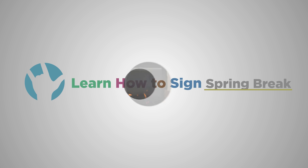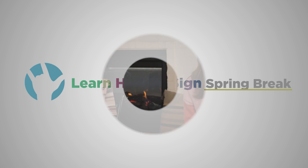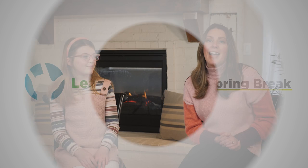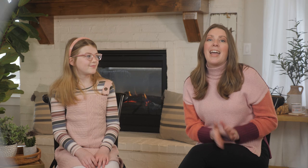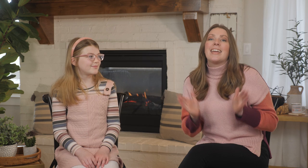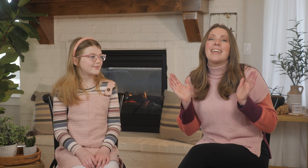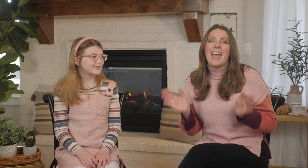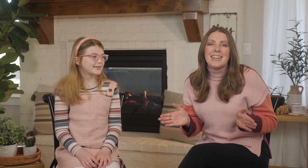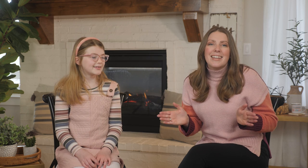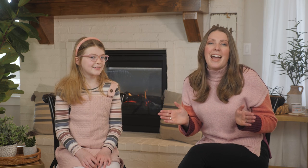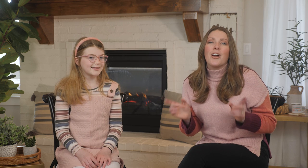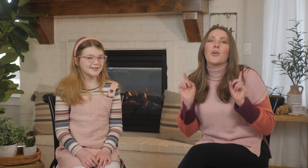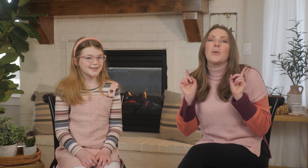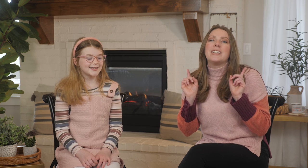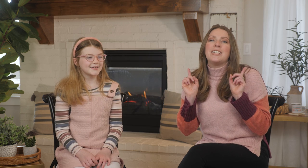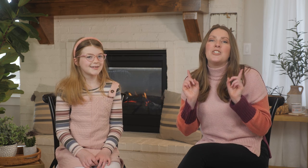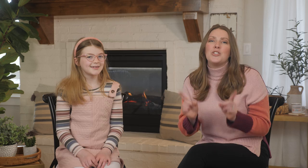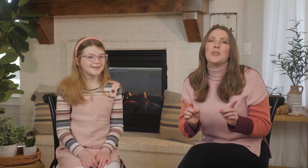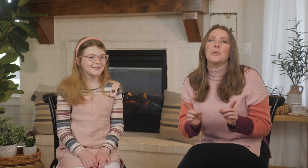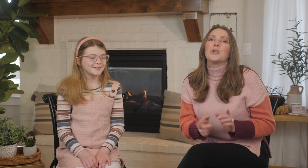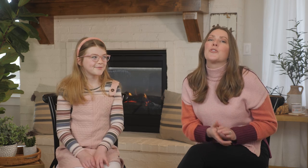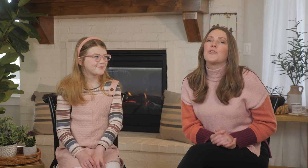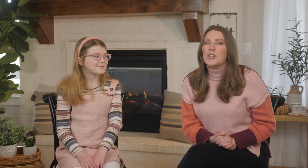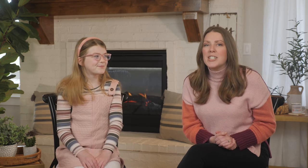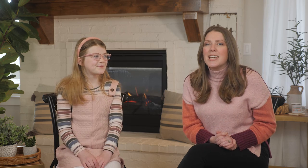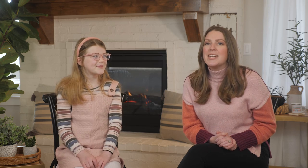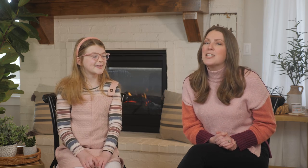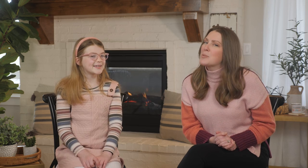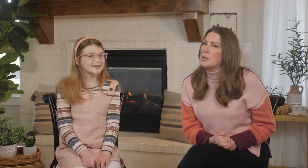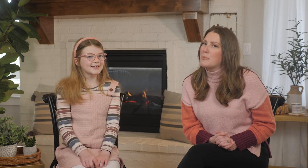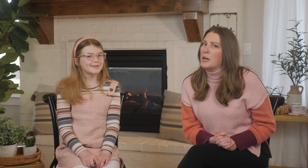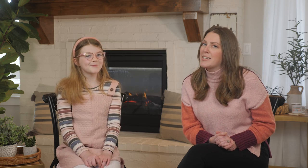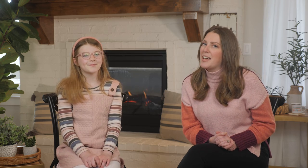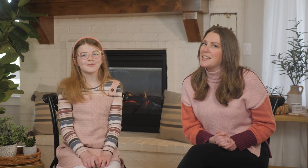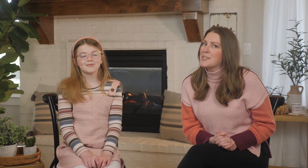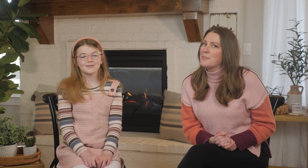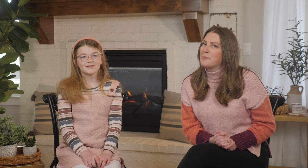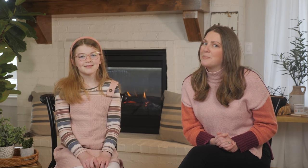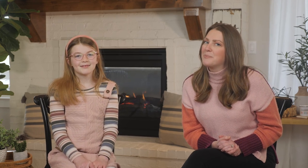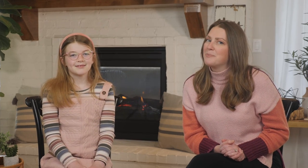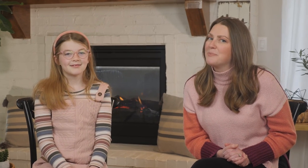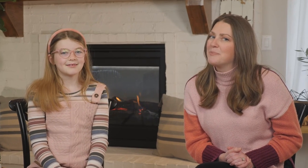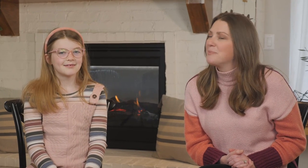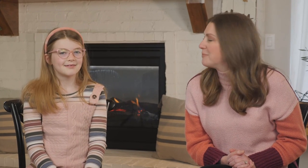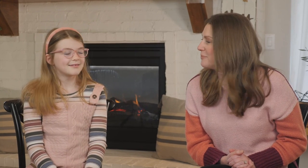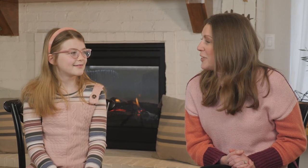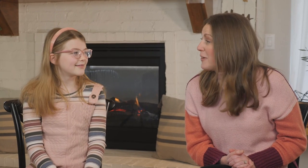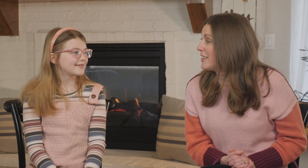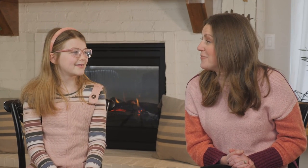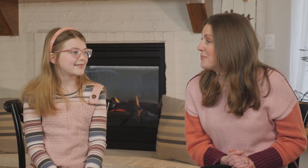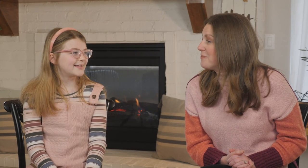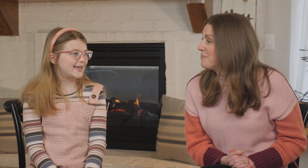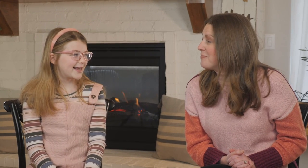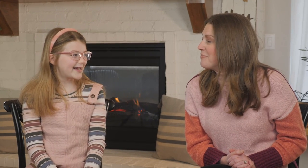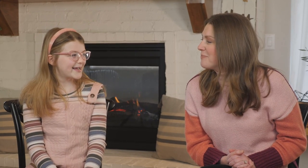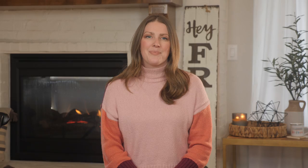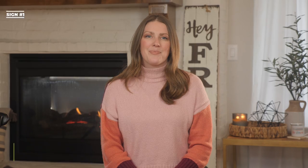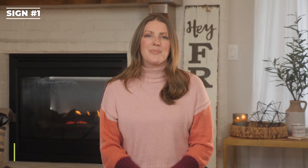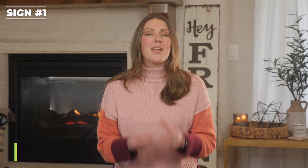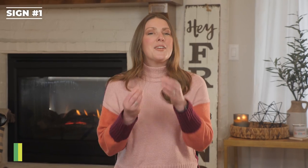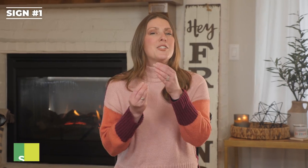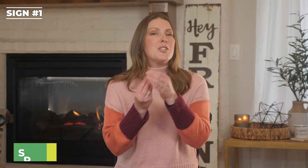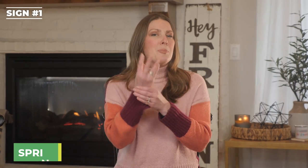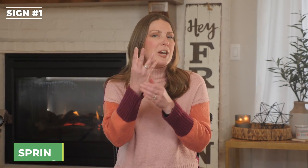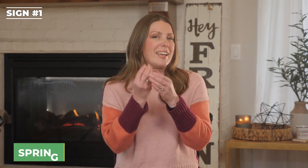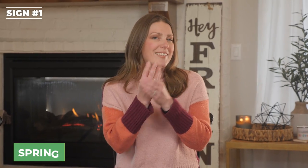Kate and I are going to teach you your first 10 spring break signs. You ready? Yes. 'Spring,